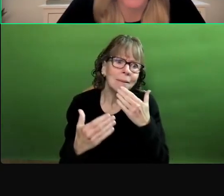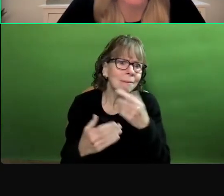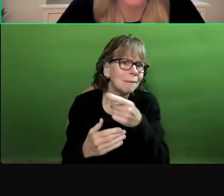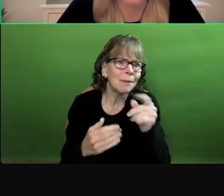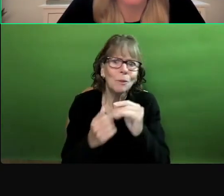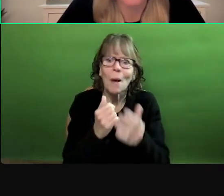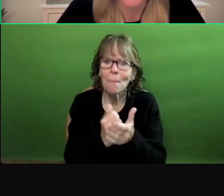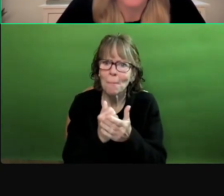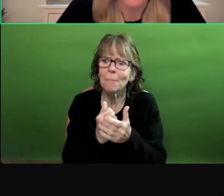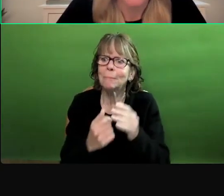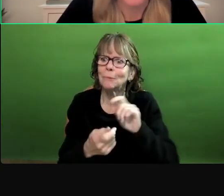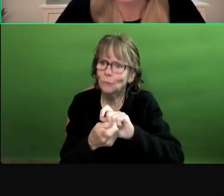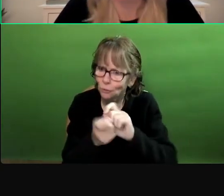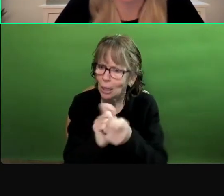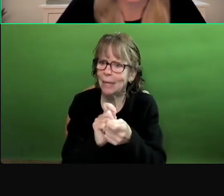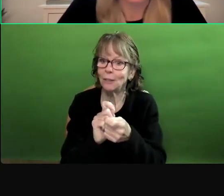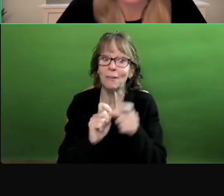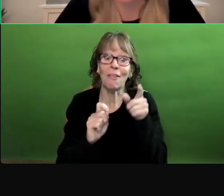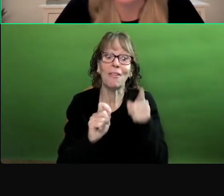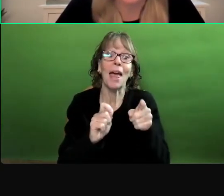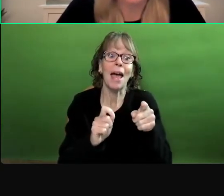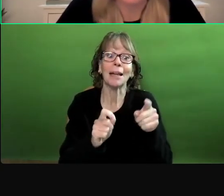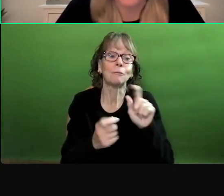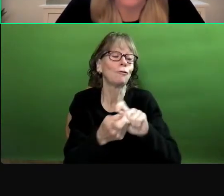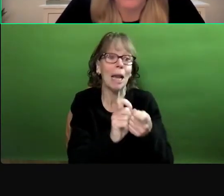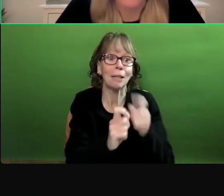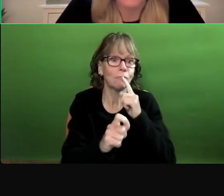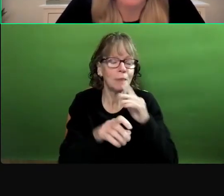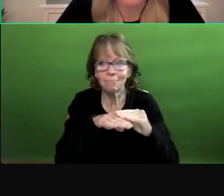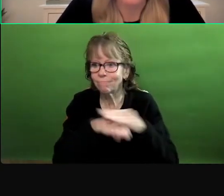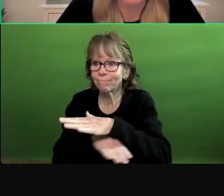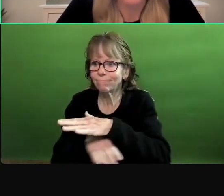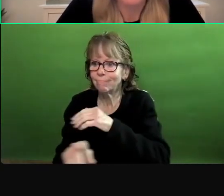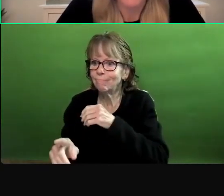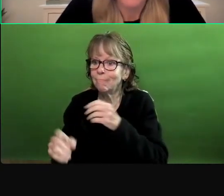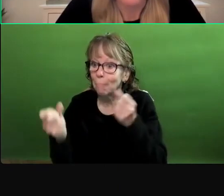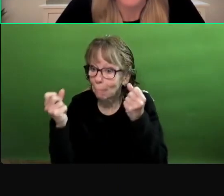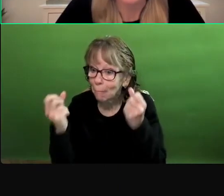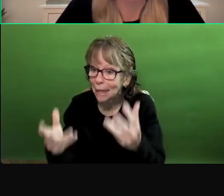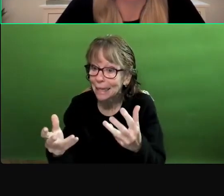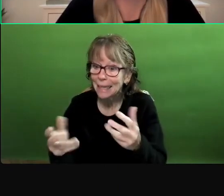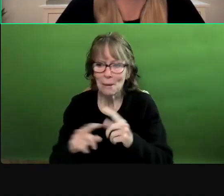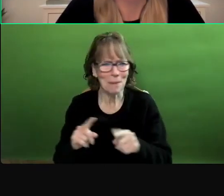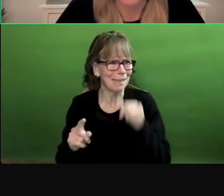impactful. But let me be clear, this work is so far from over. We have a